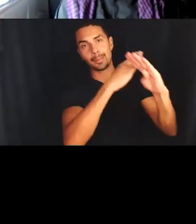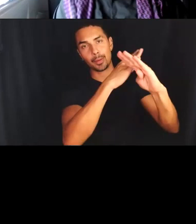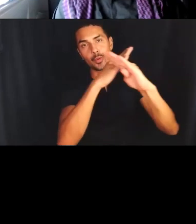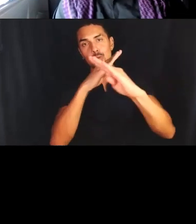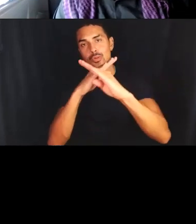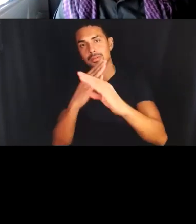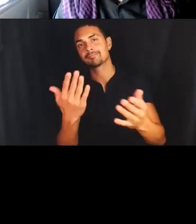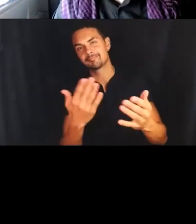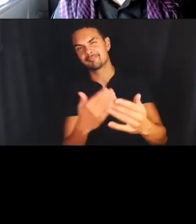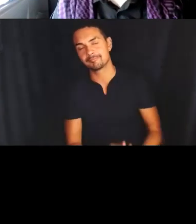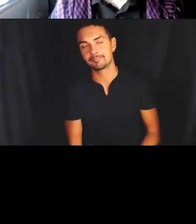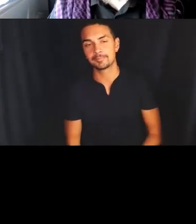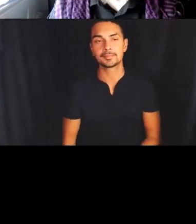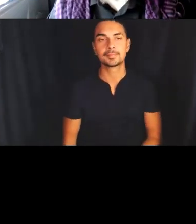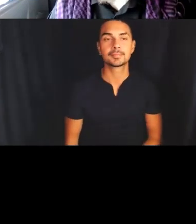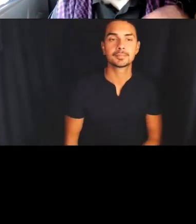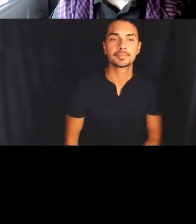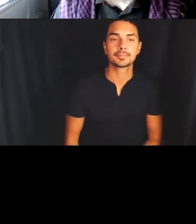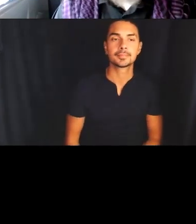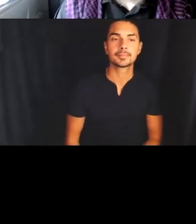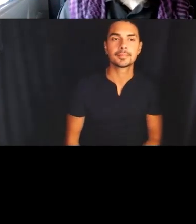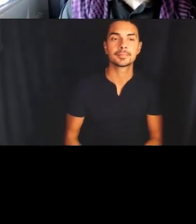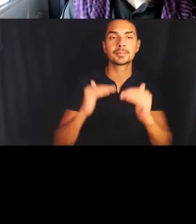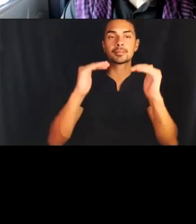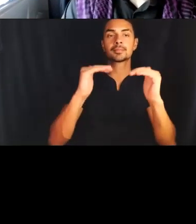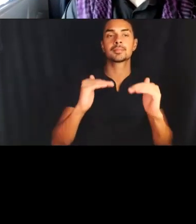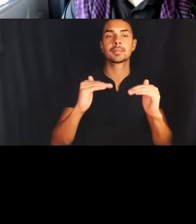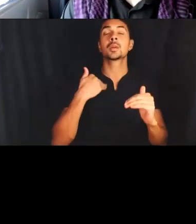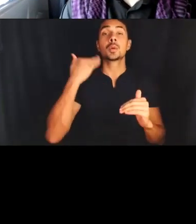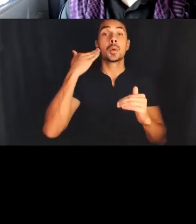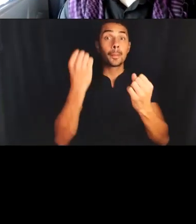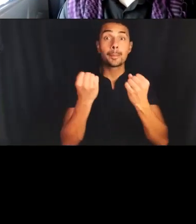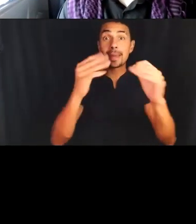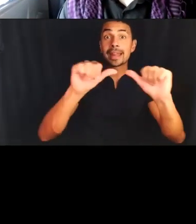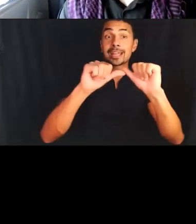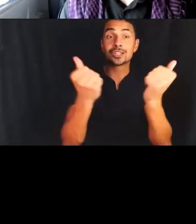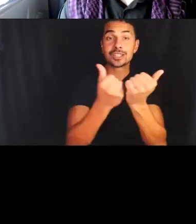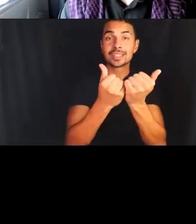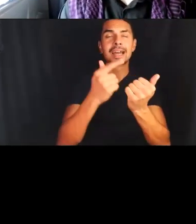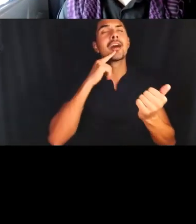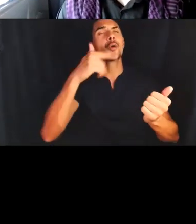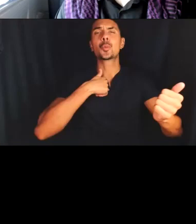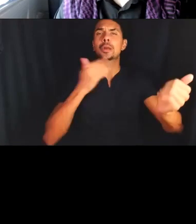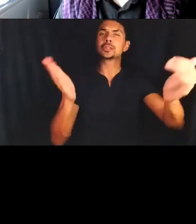We know that many agencies state that they are serving everyone. And you know, that's a nice catchphrase.